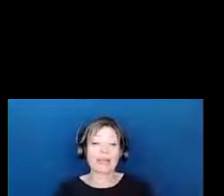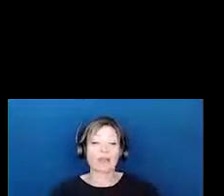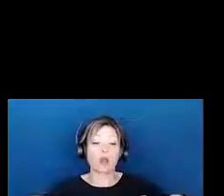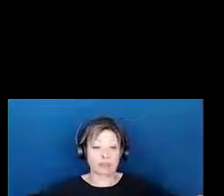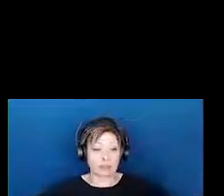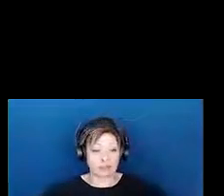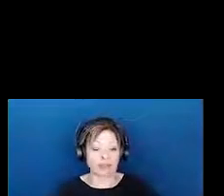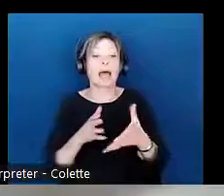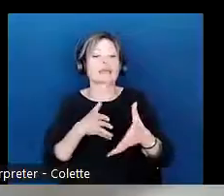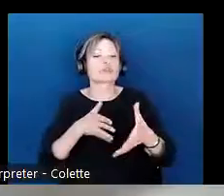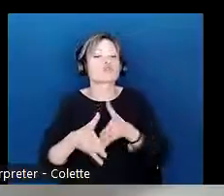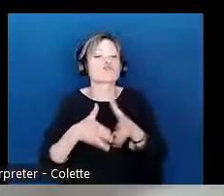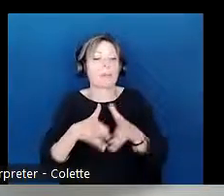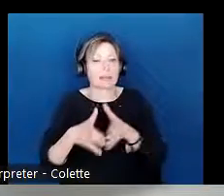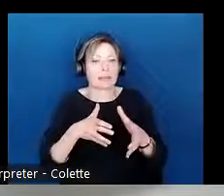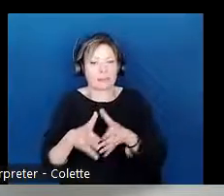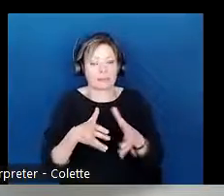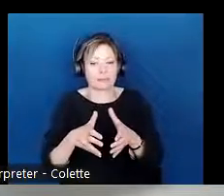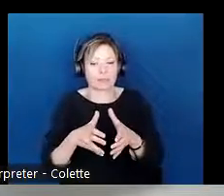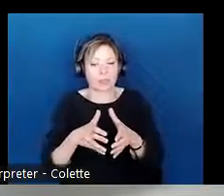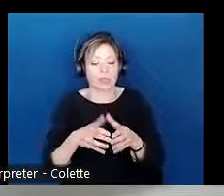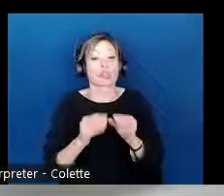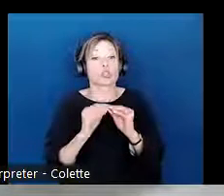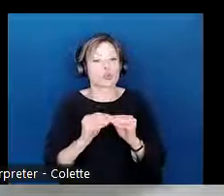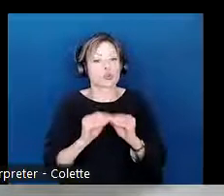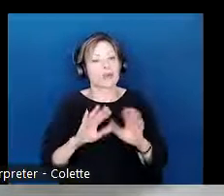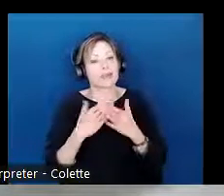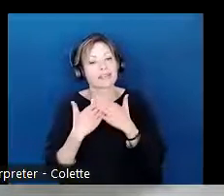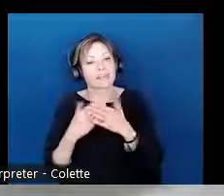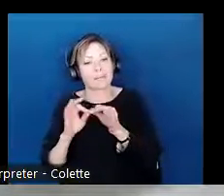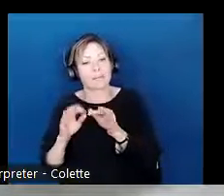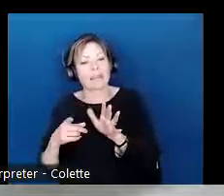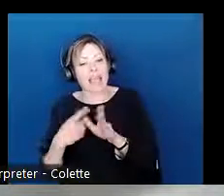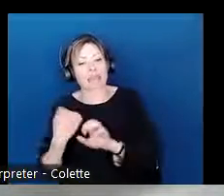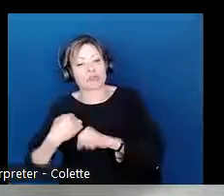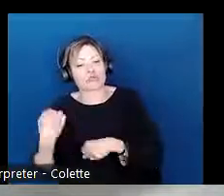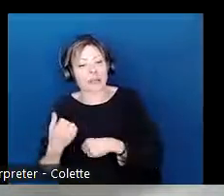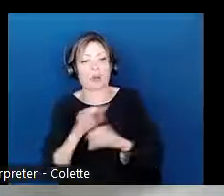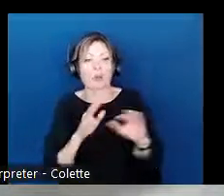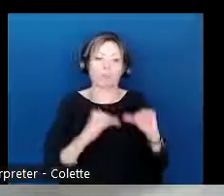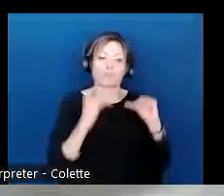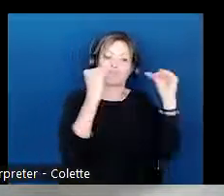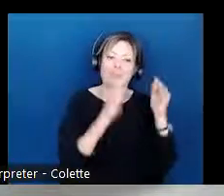students so the students are either BA, which is degree or MA masters uh this is a BA ceramic